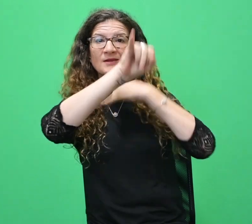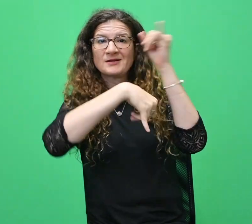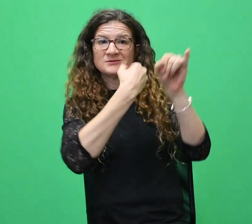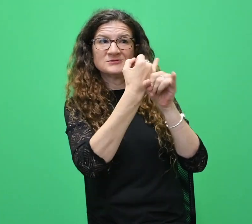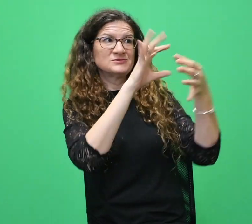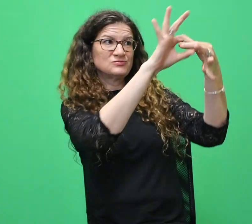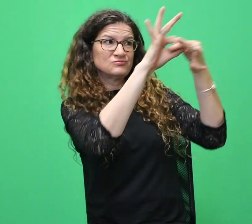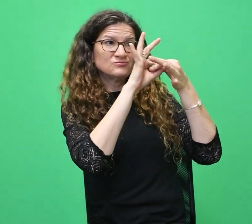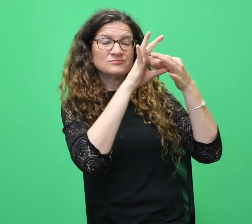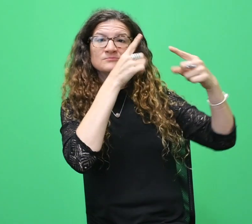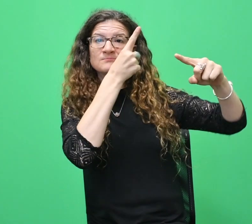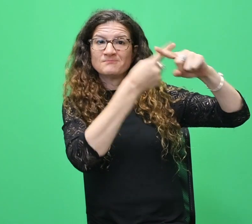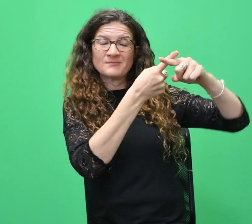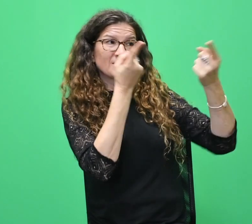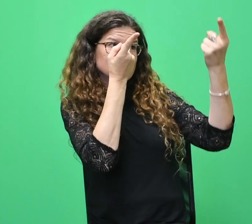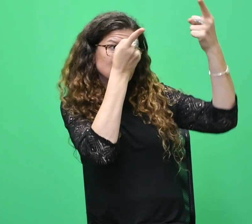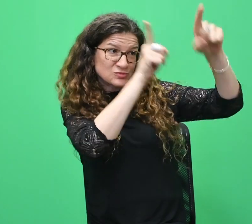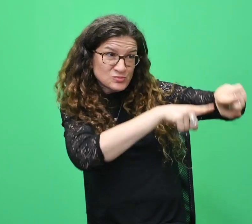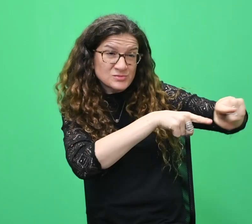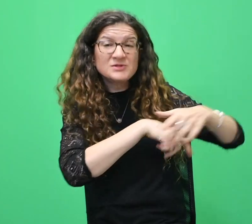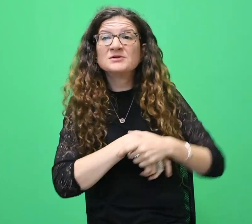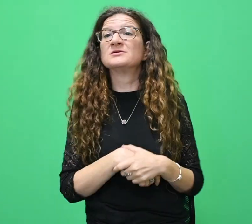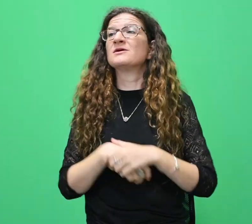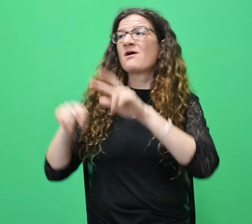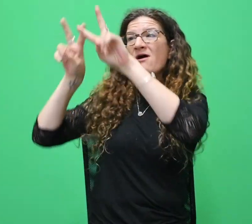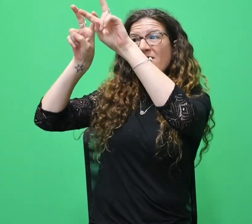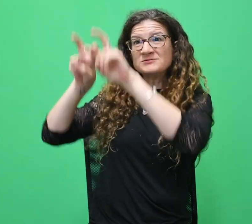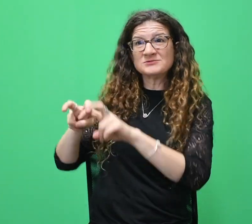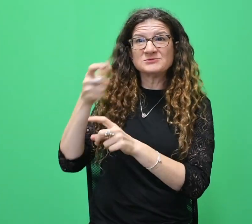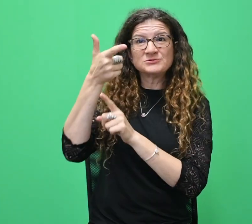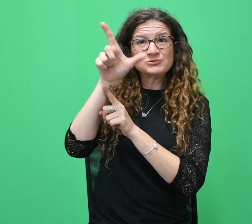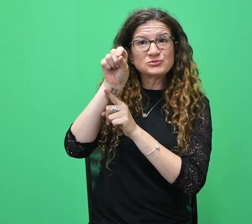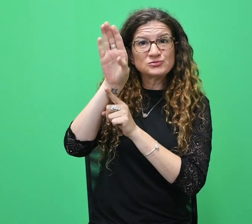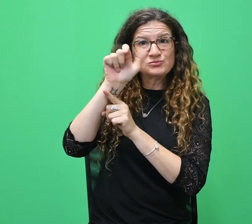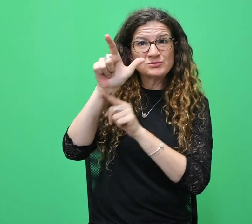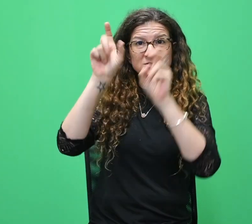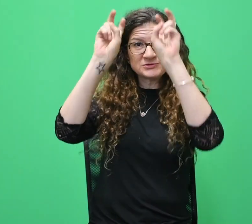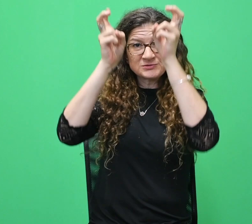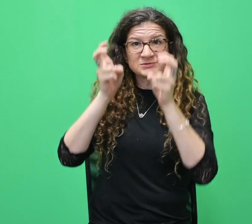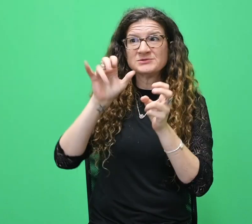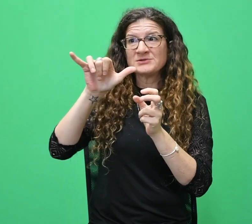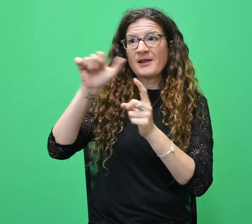at international relationships and agreements, analyze global issues